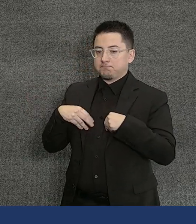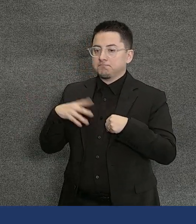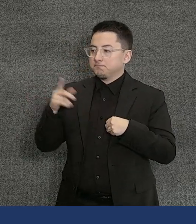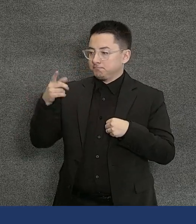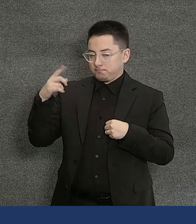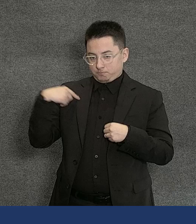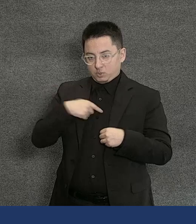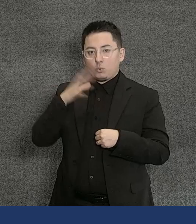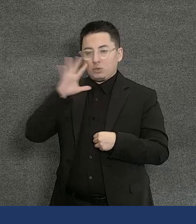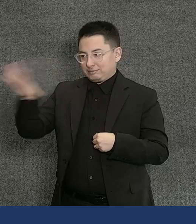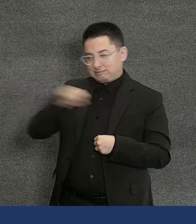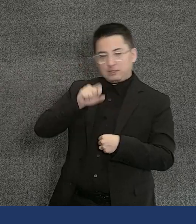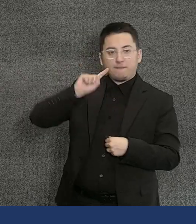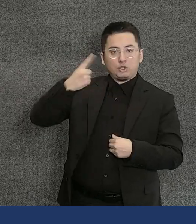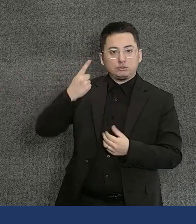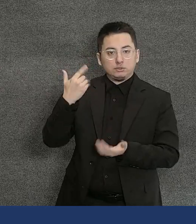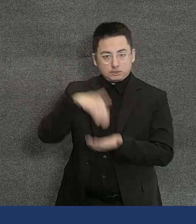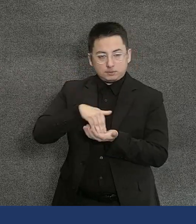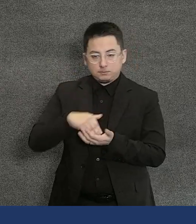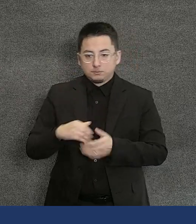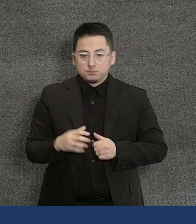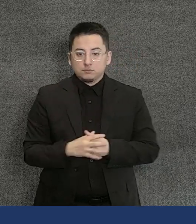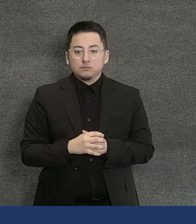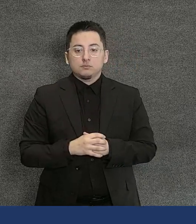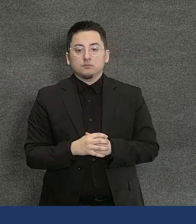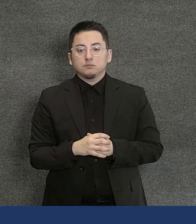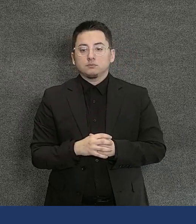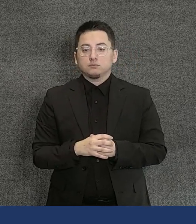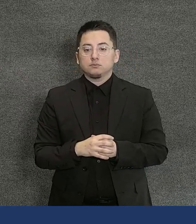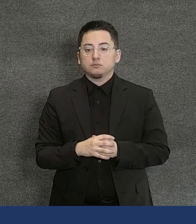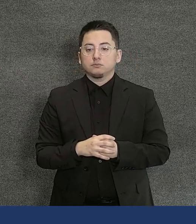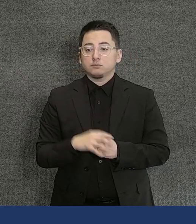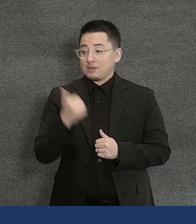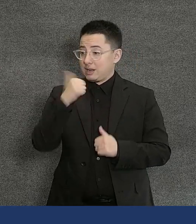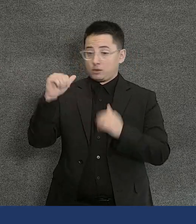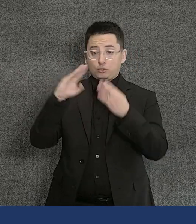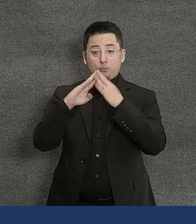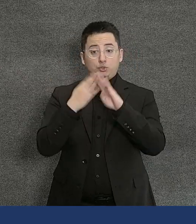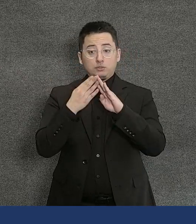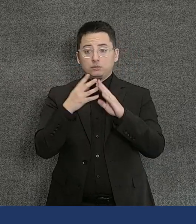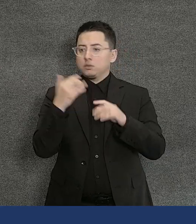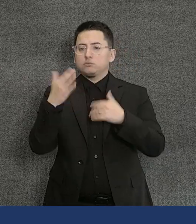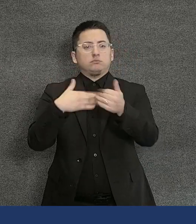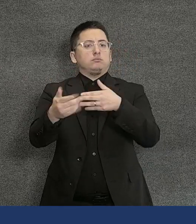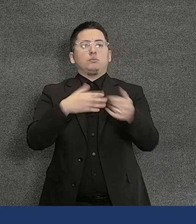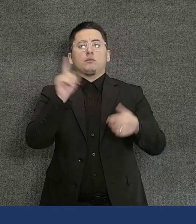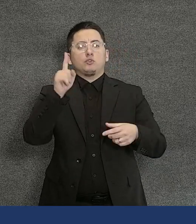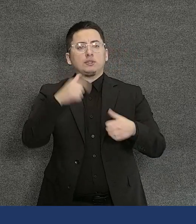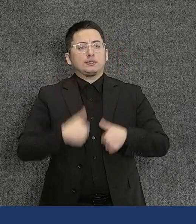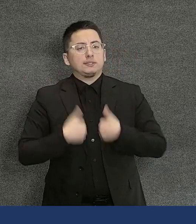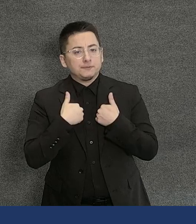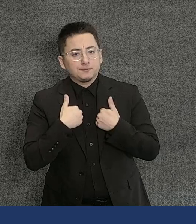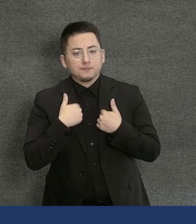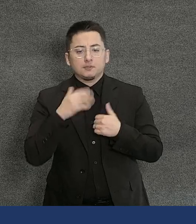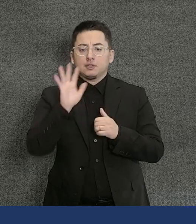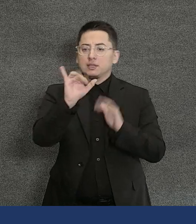either geographically or demographically, votes at the same sky high numbers as the state overall.